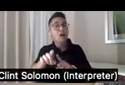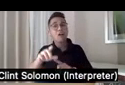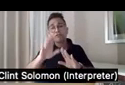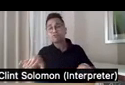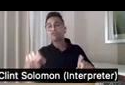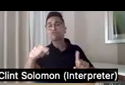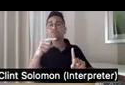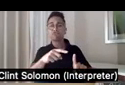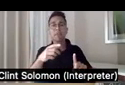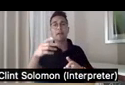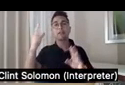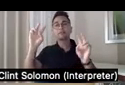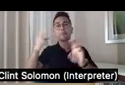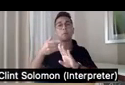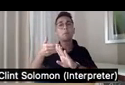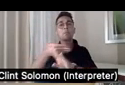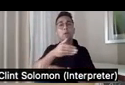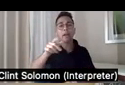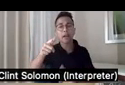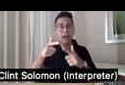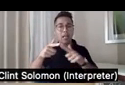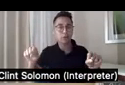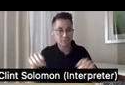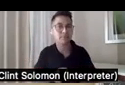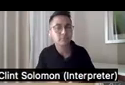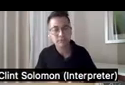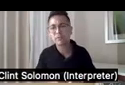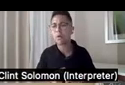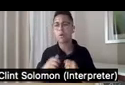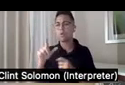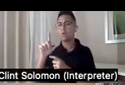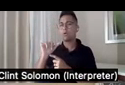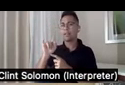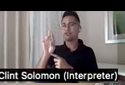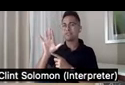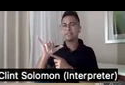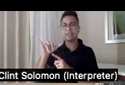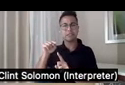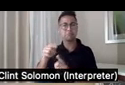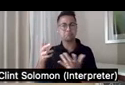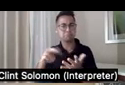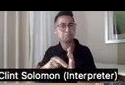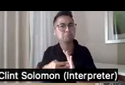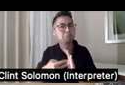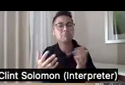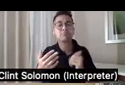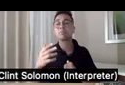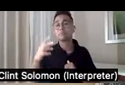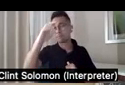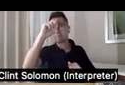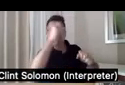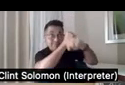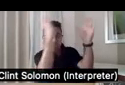pre-linguistic so what is literacy when we think of traditional literacy we think of being able to